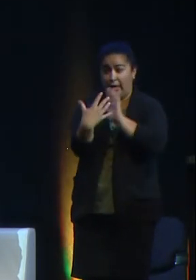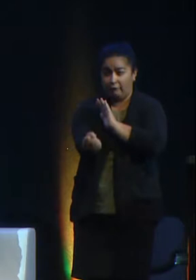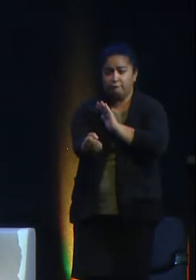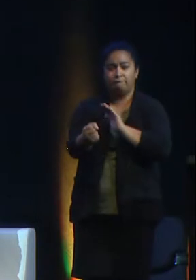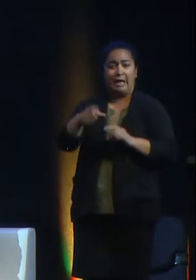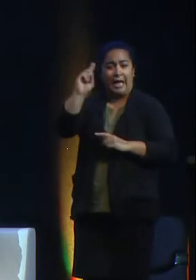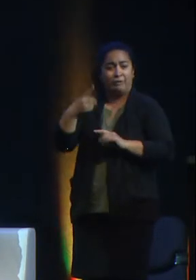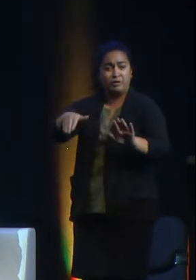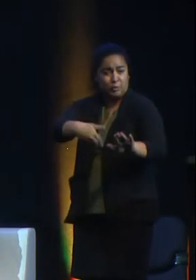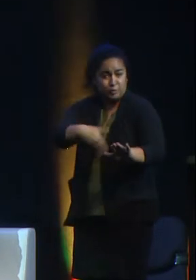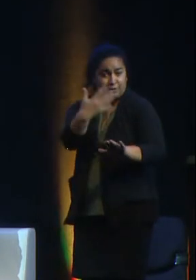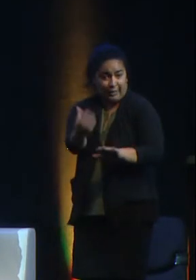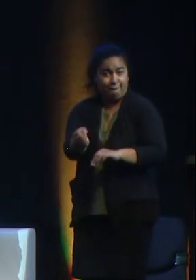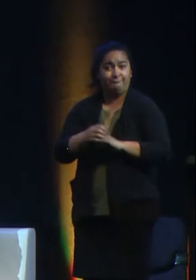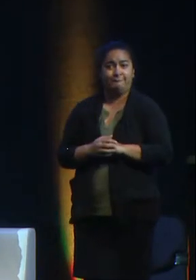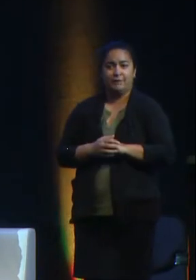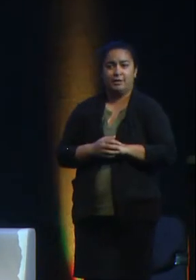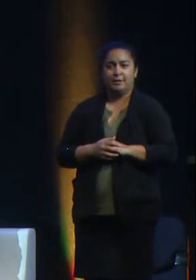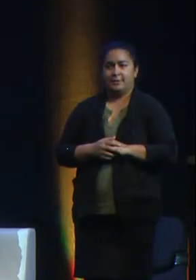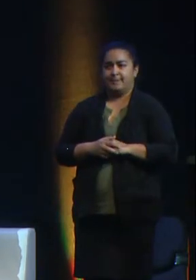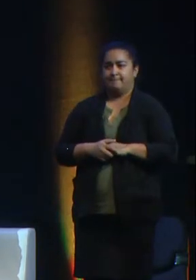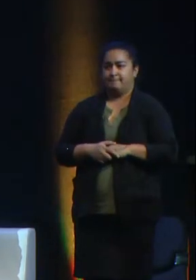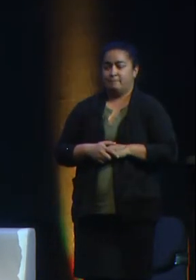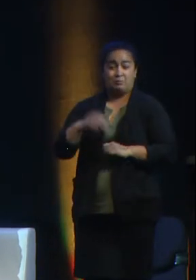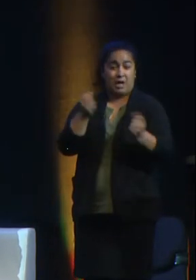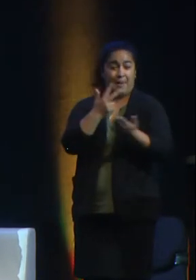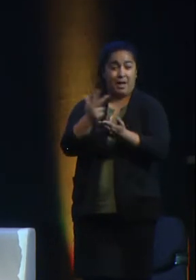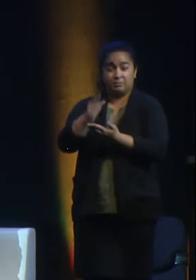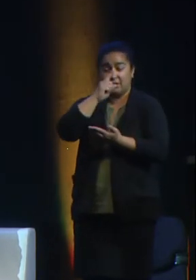we could actually take out all the car parks, we could remove the car parks here in New